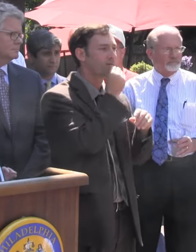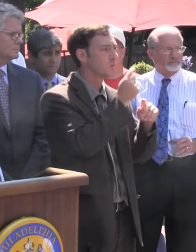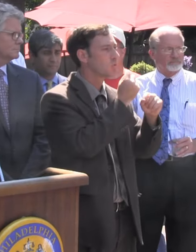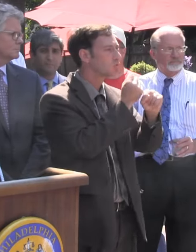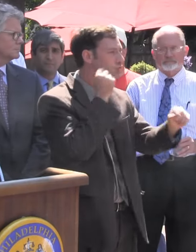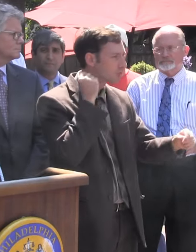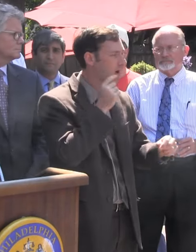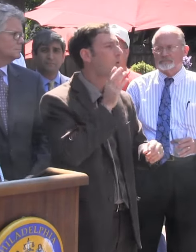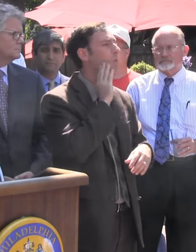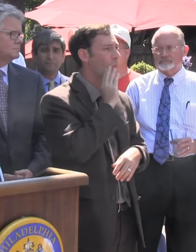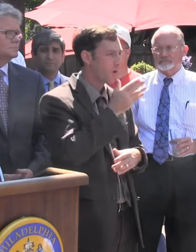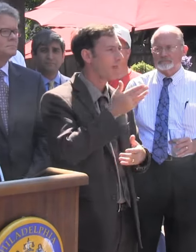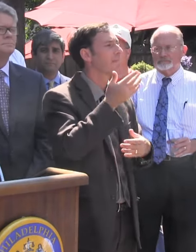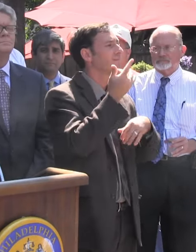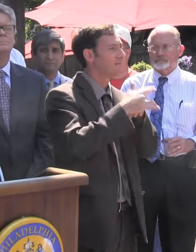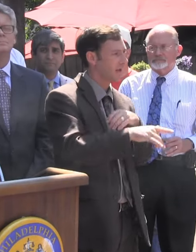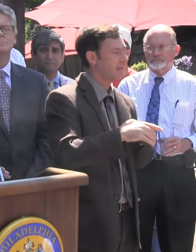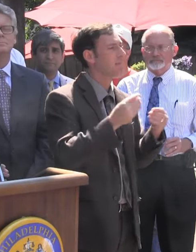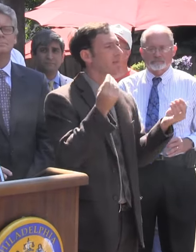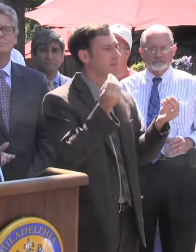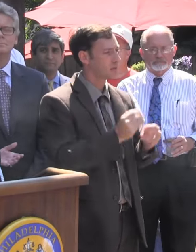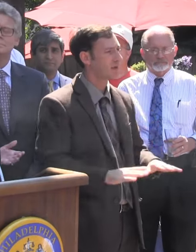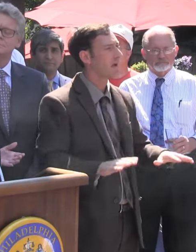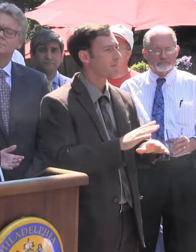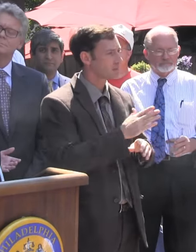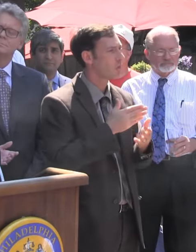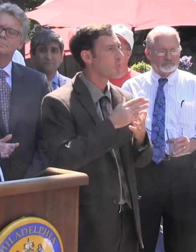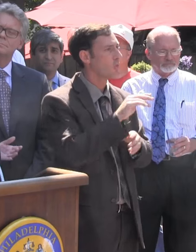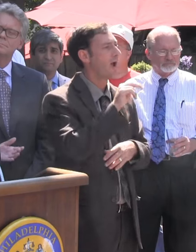available within the festival grounds through the coordination with Aramark, which is the